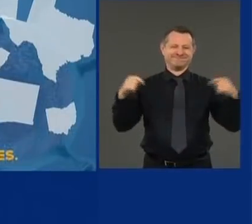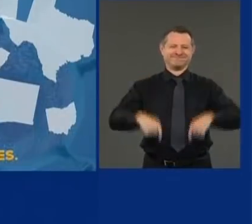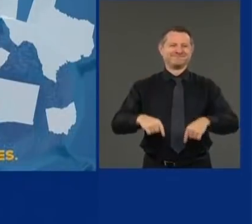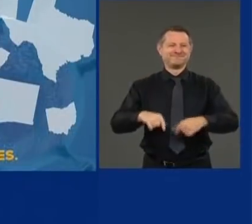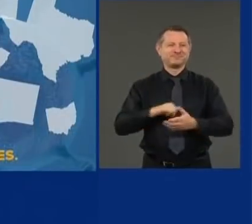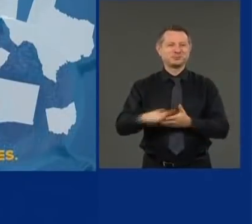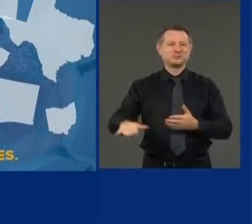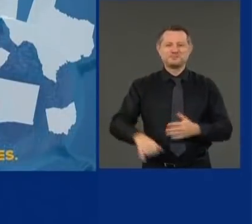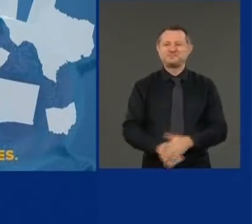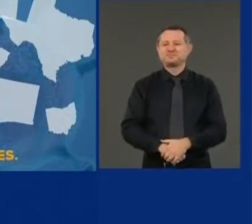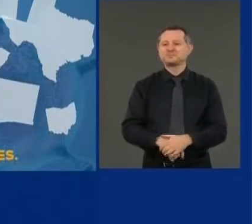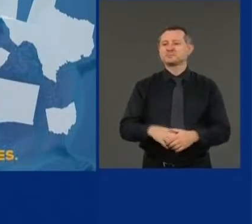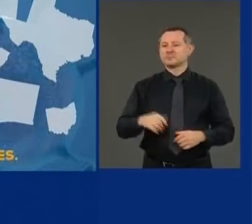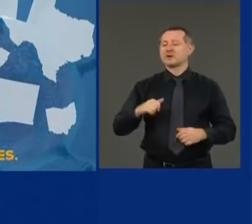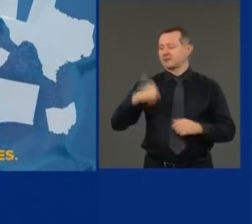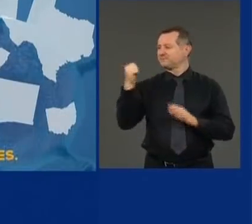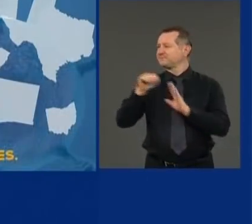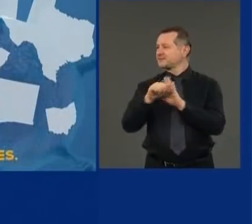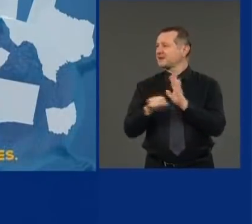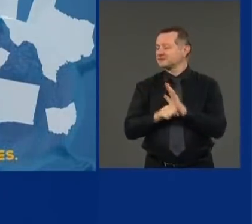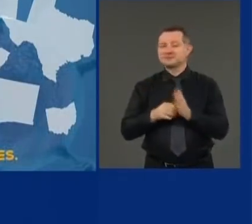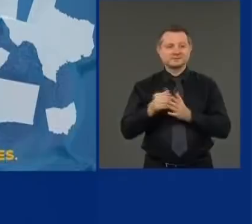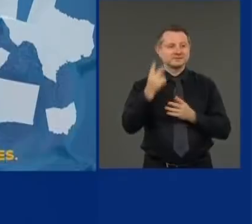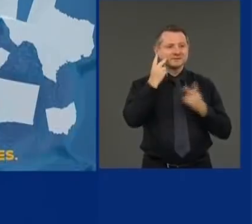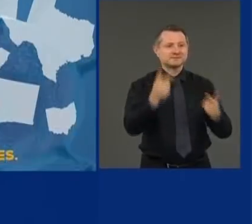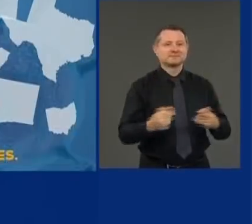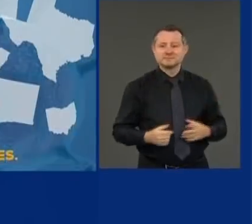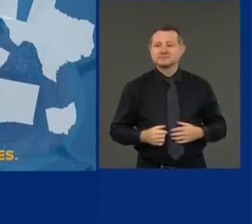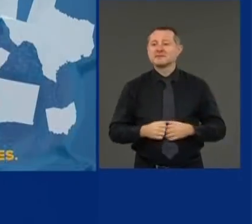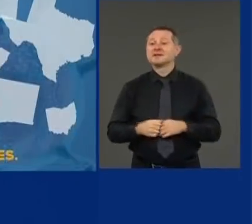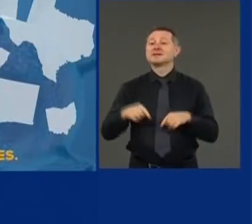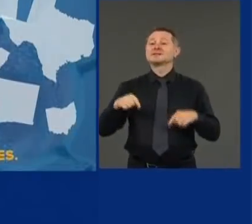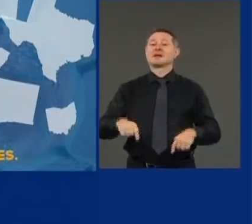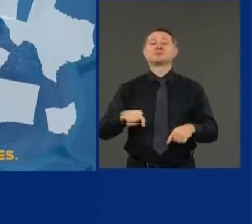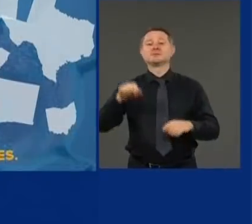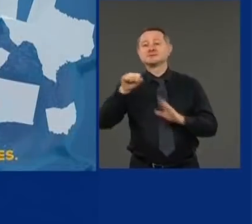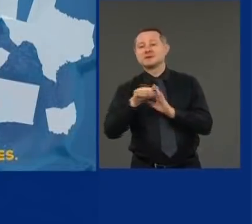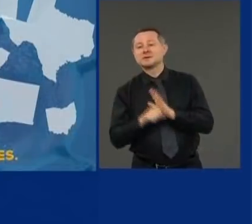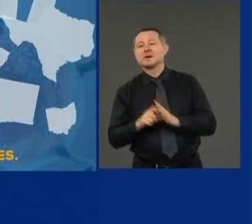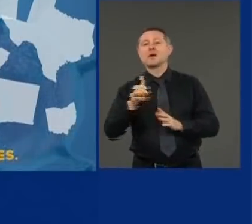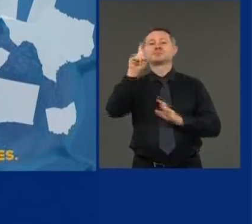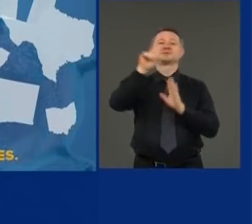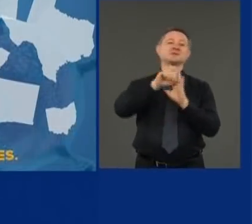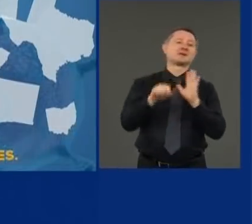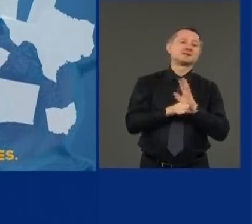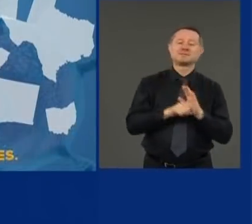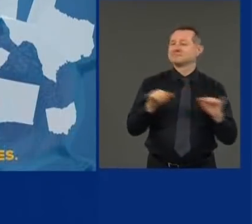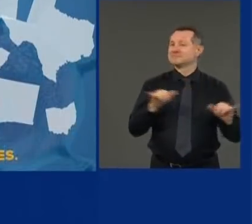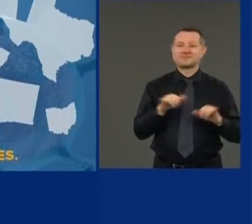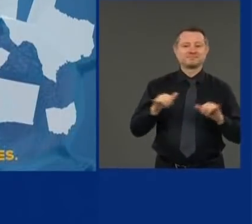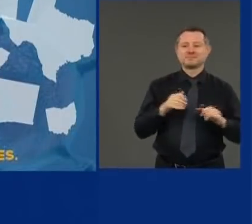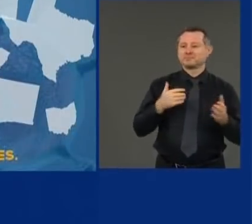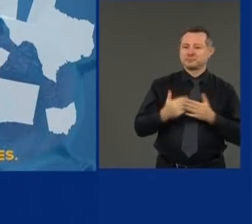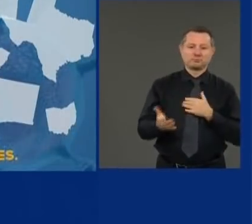MANY TRACINGS THAT WE CAN TRACE IT BACK TO PATIENT ZERO AND THEY'RE VERY OFTEN FROM OUT OF STATE.